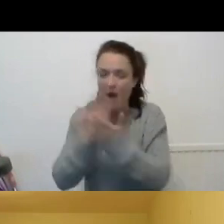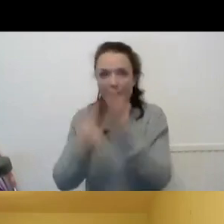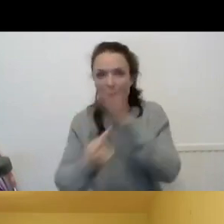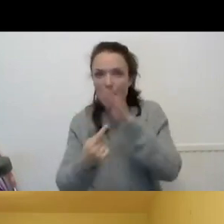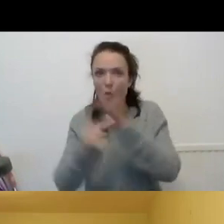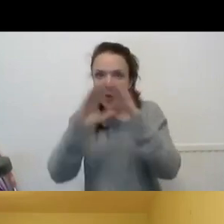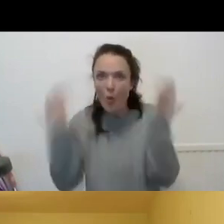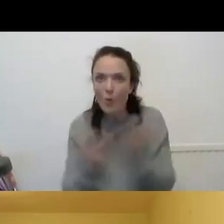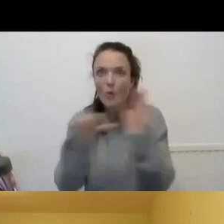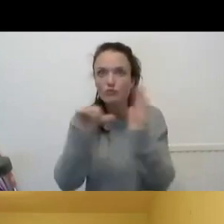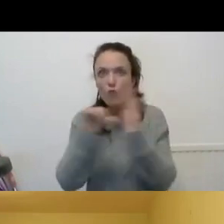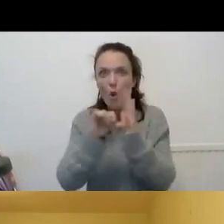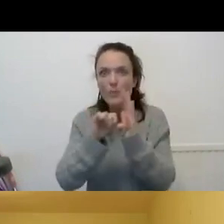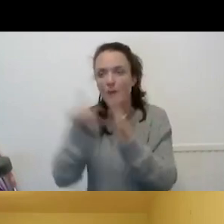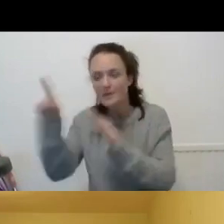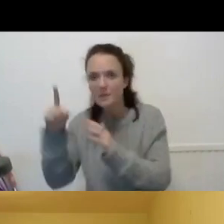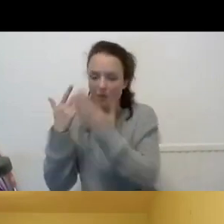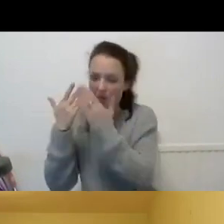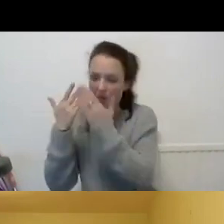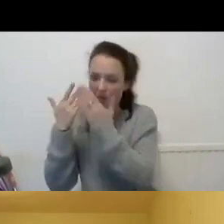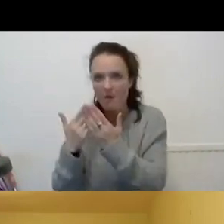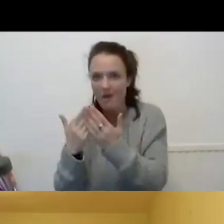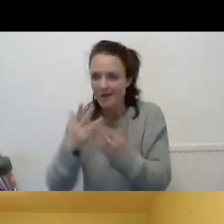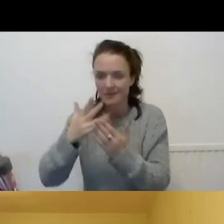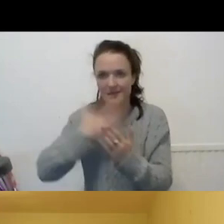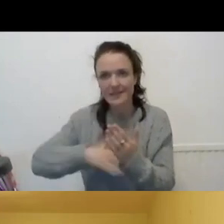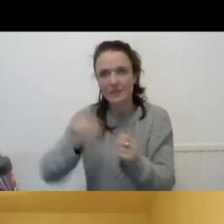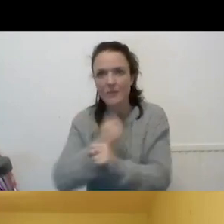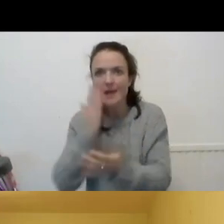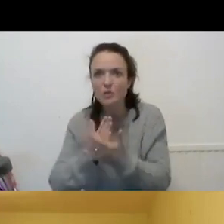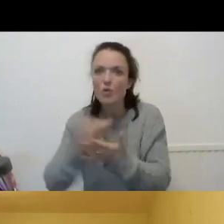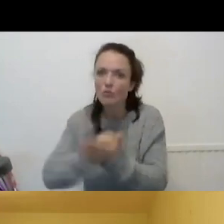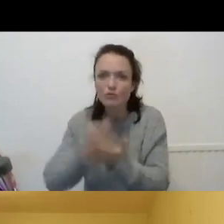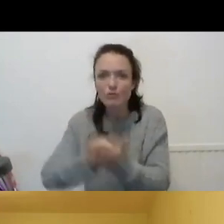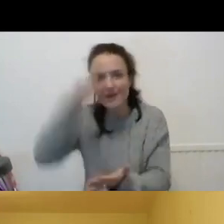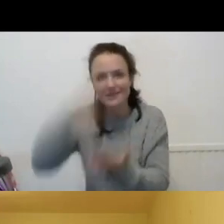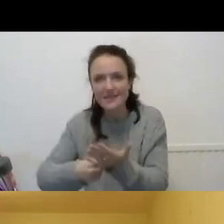make the right decision. And what they found was that the vaccines work and the vaccines are safe.